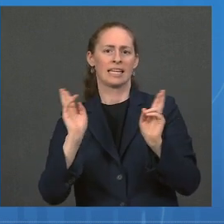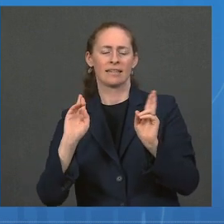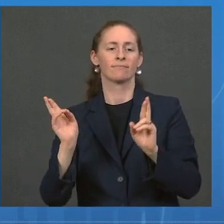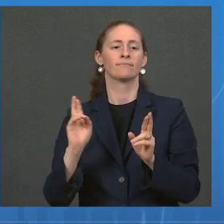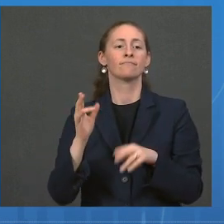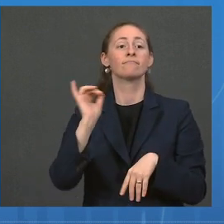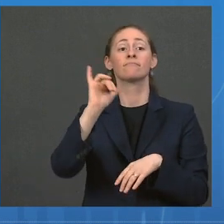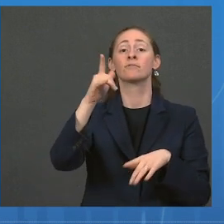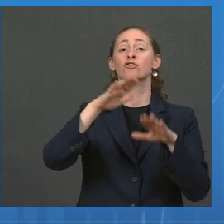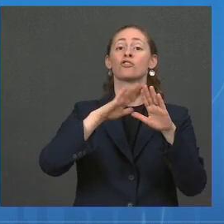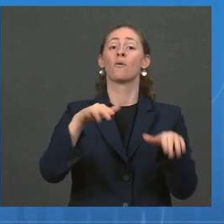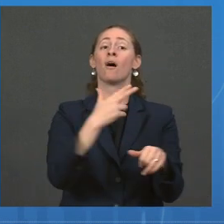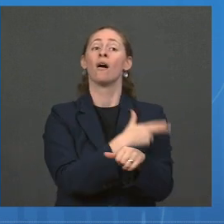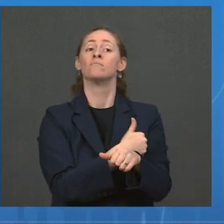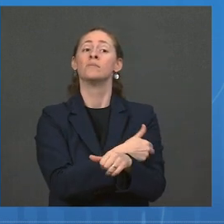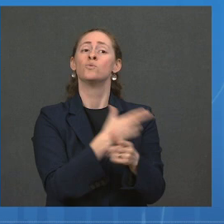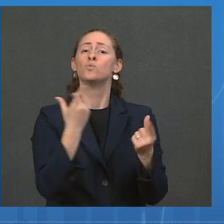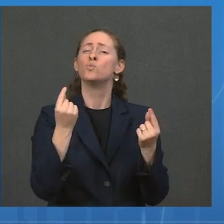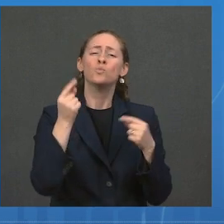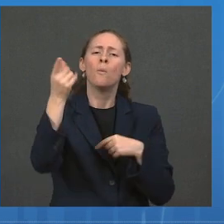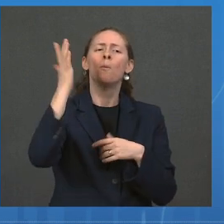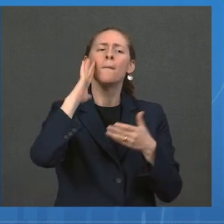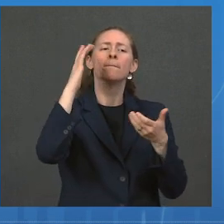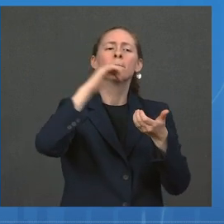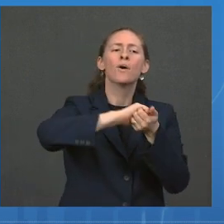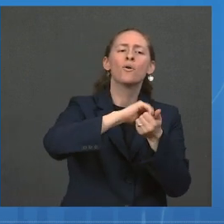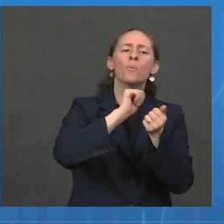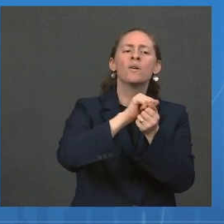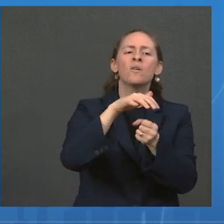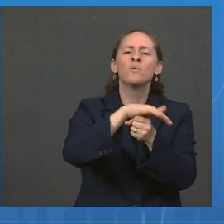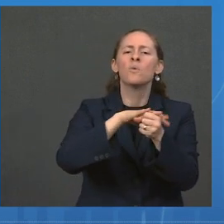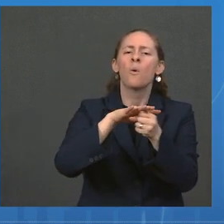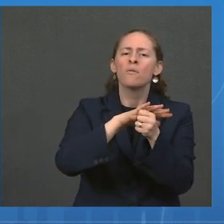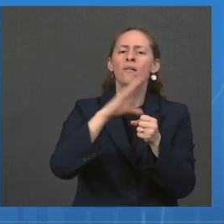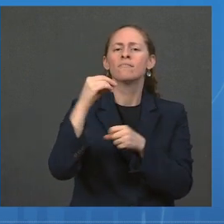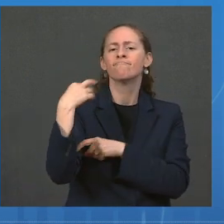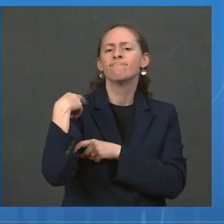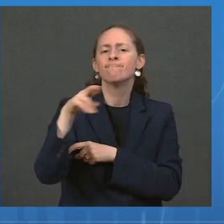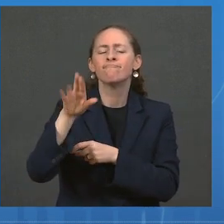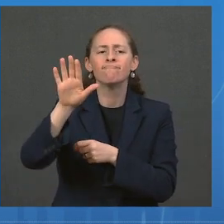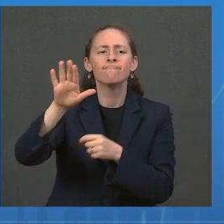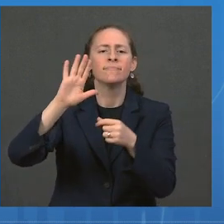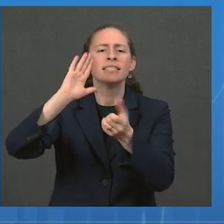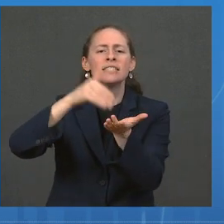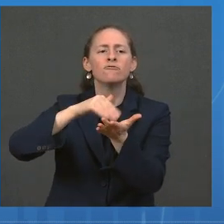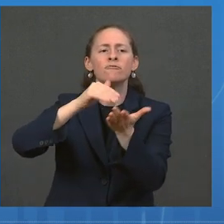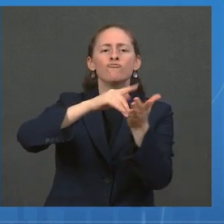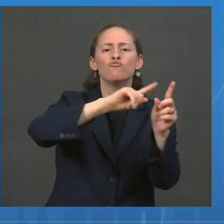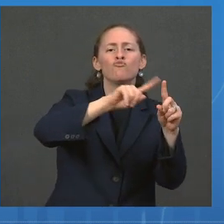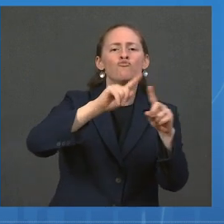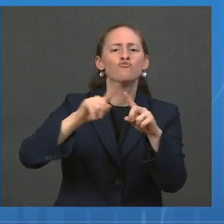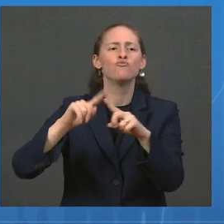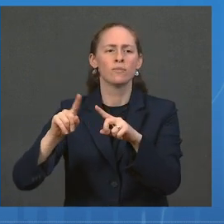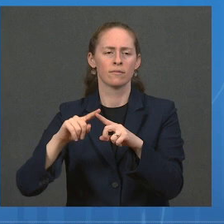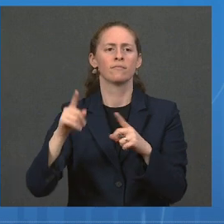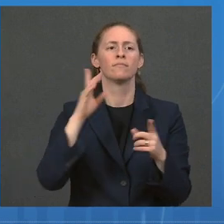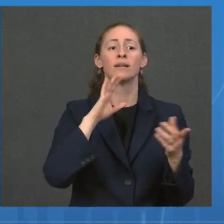with local community and faith-based organizations to host vaccination events, including in the evenings and on weekends,